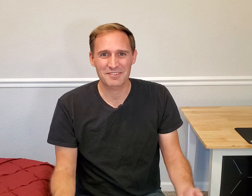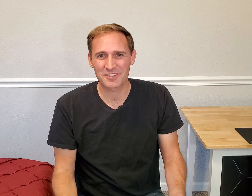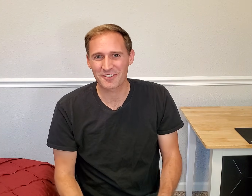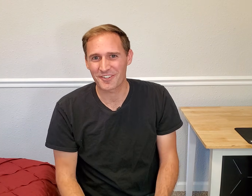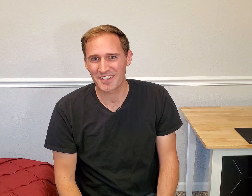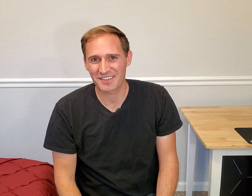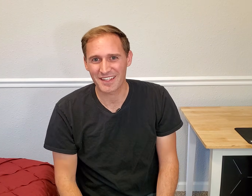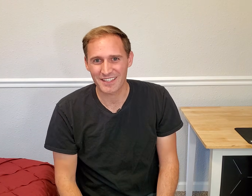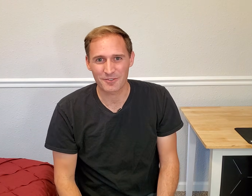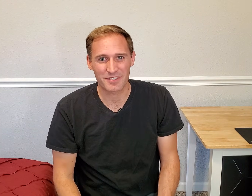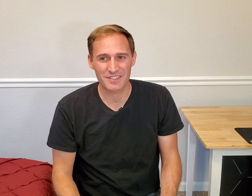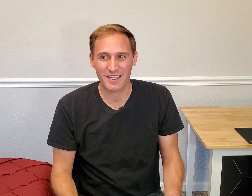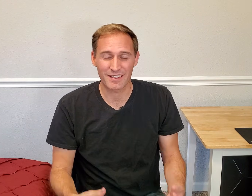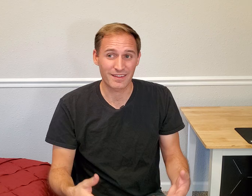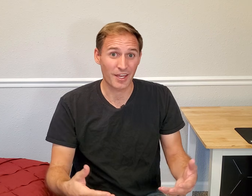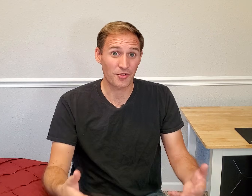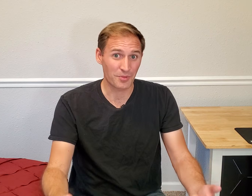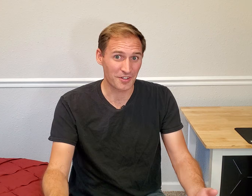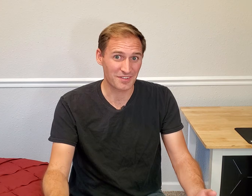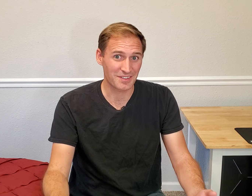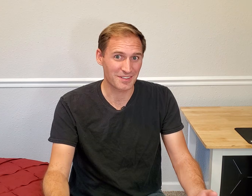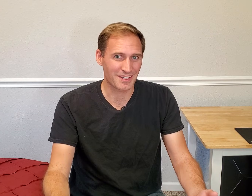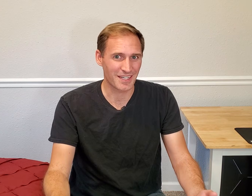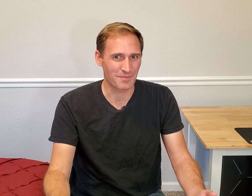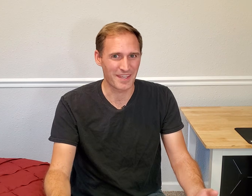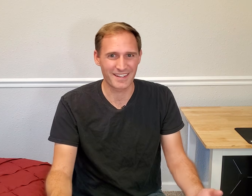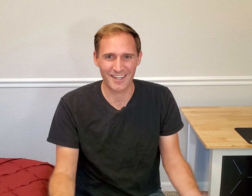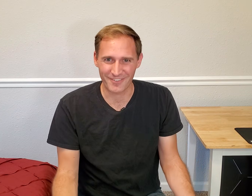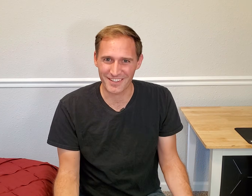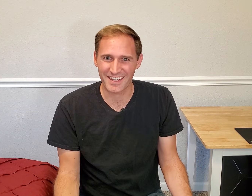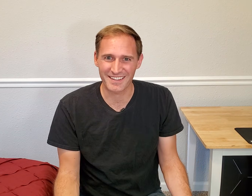times when you're learning sign language and the other person may not realize